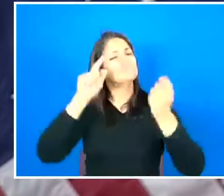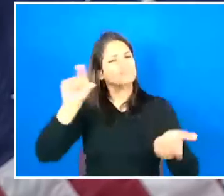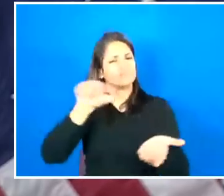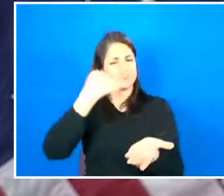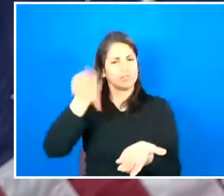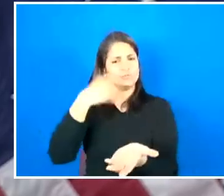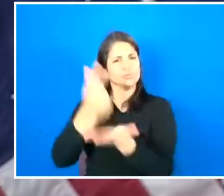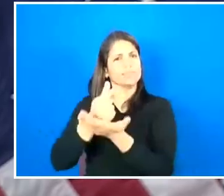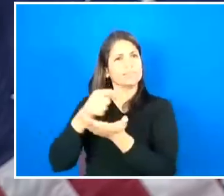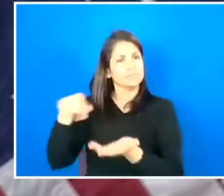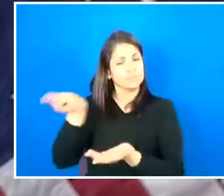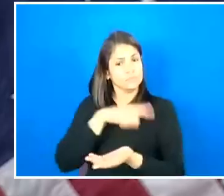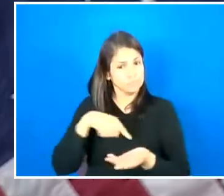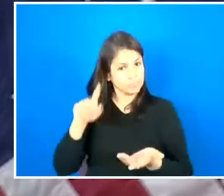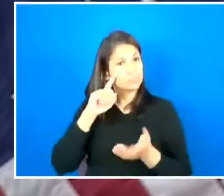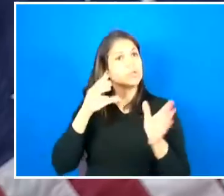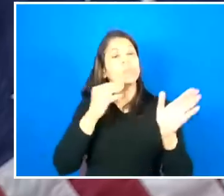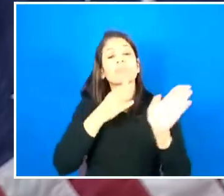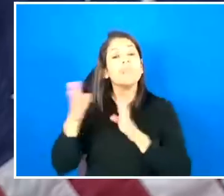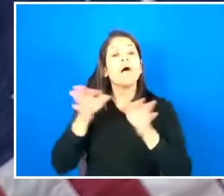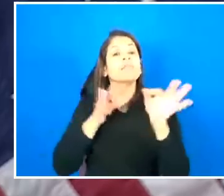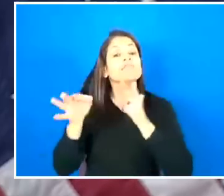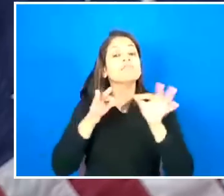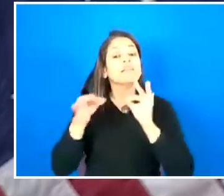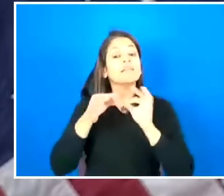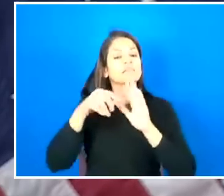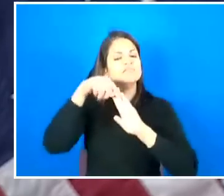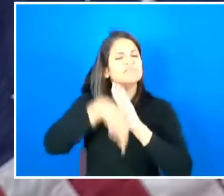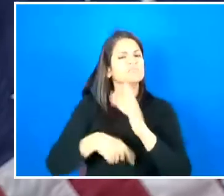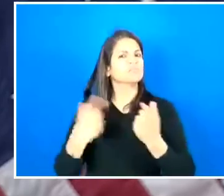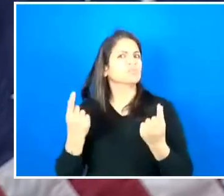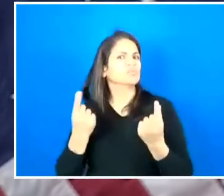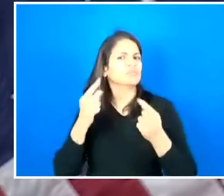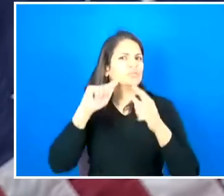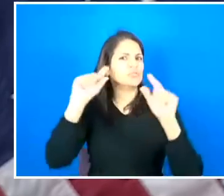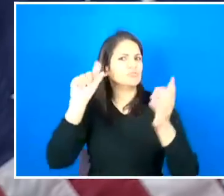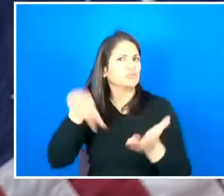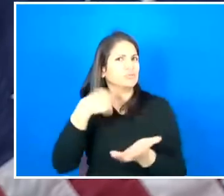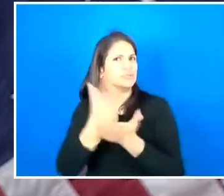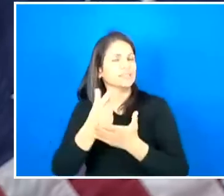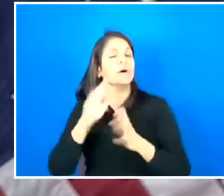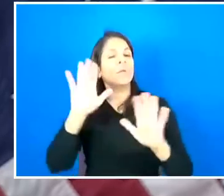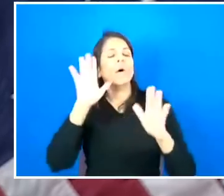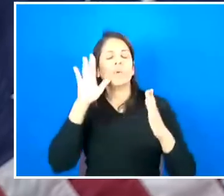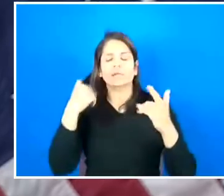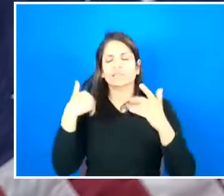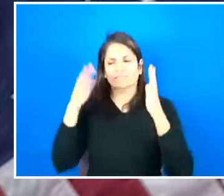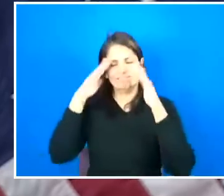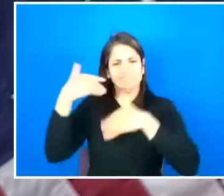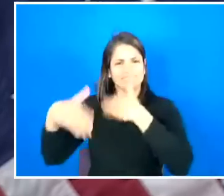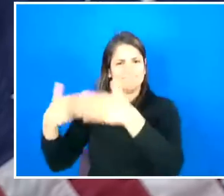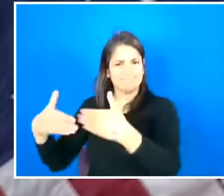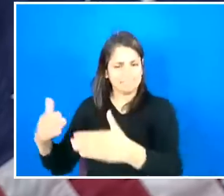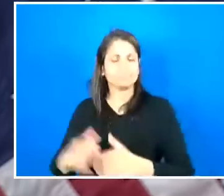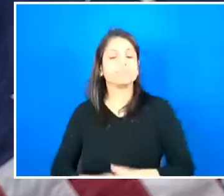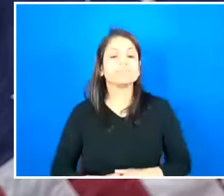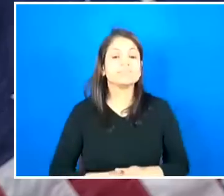MATTER WHAT THIS PANDEMIC HAS THROWN AT US. WE'LL HAVE DETALSI NNAONCUED IN THE WEEKS HEAAD, BUT EXPECT IT TO BE